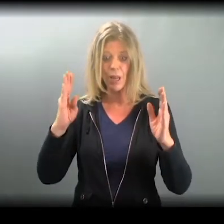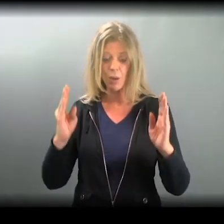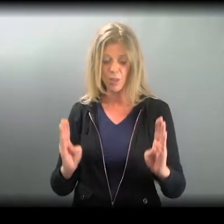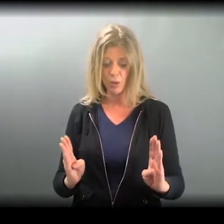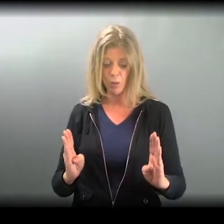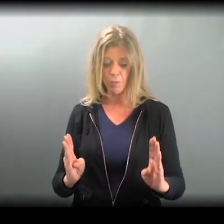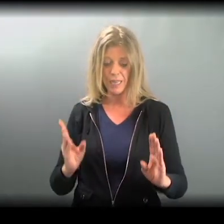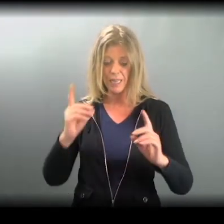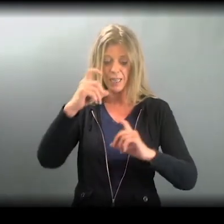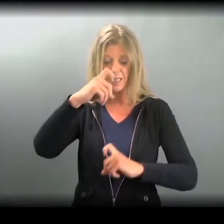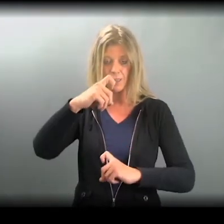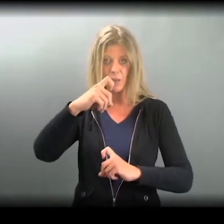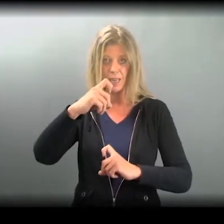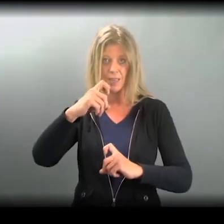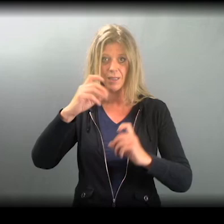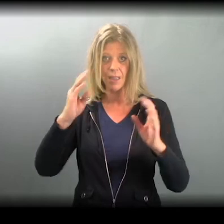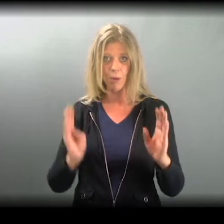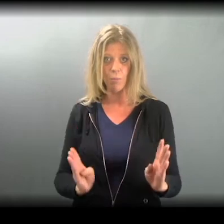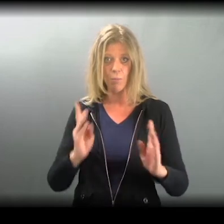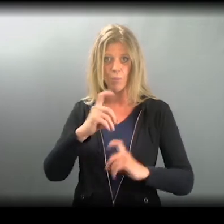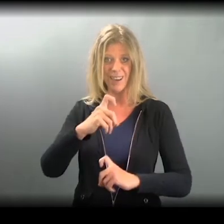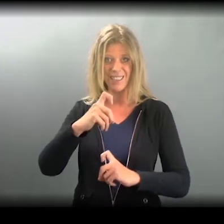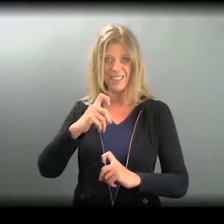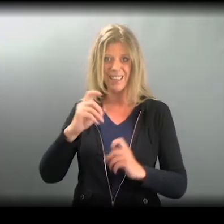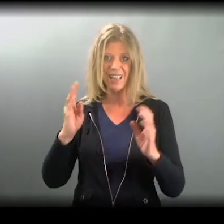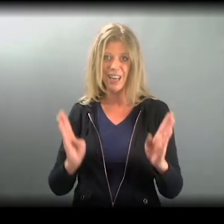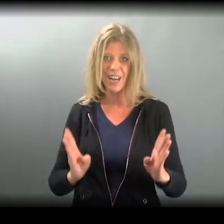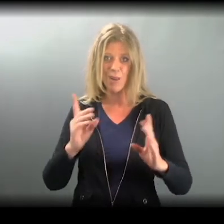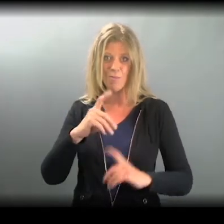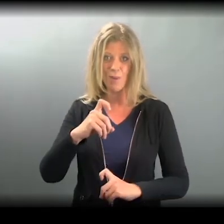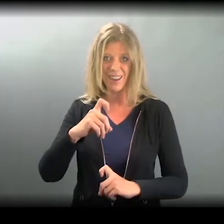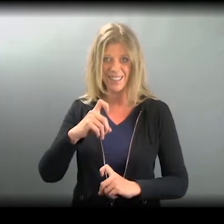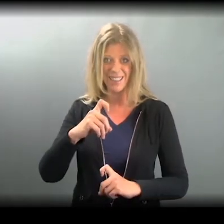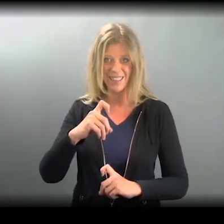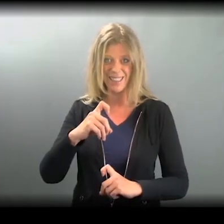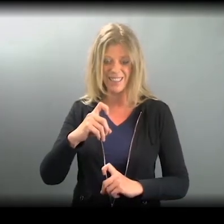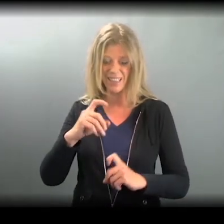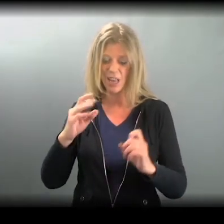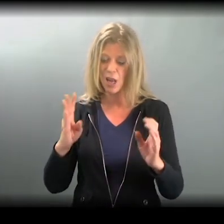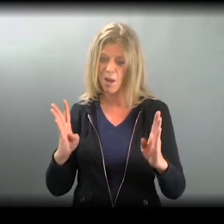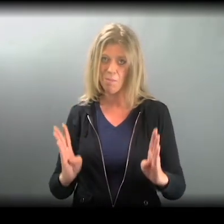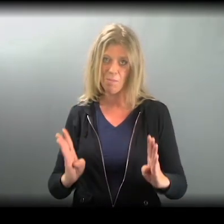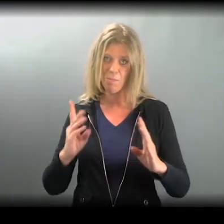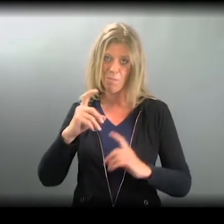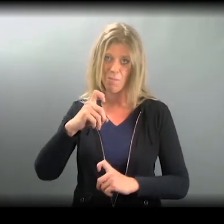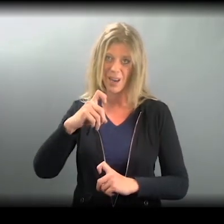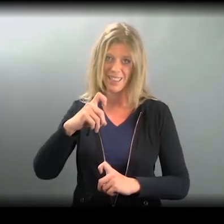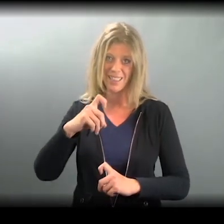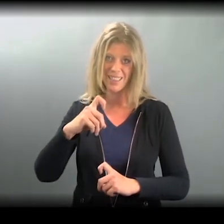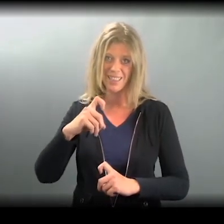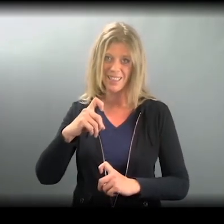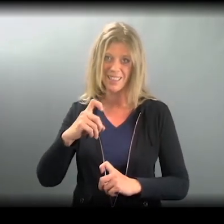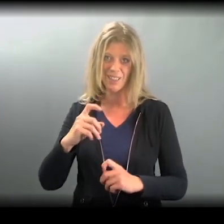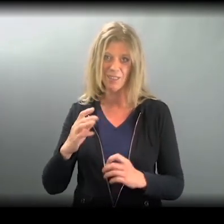So, B to X. BOX